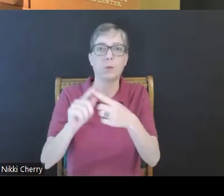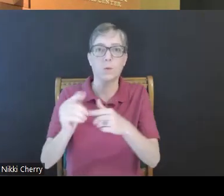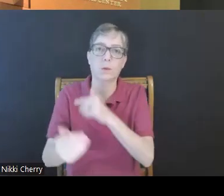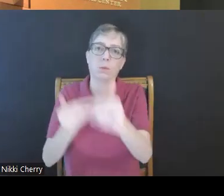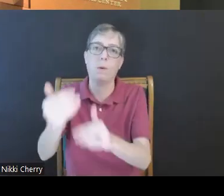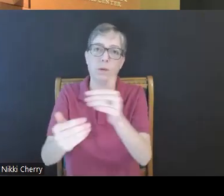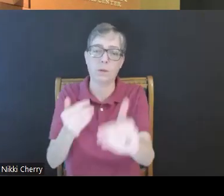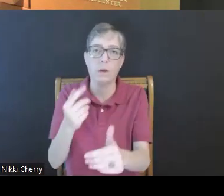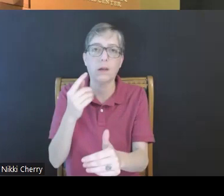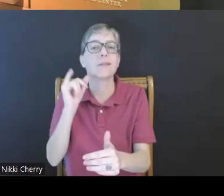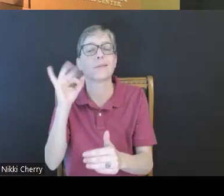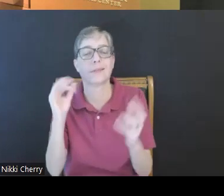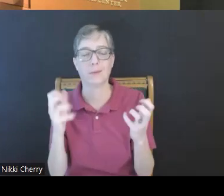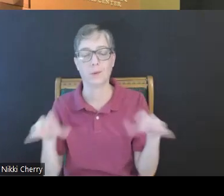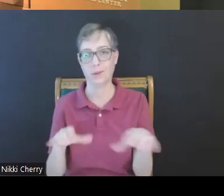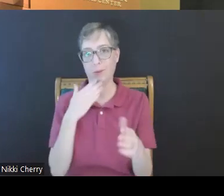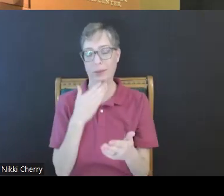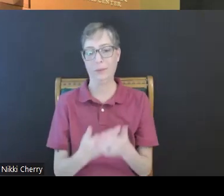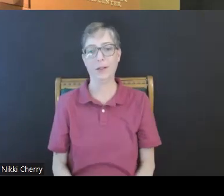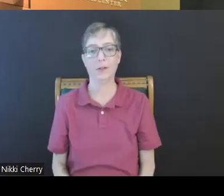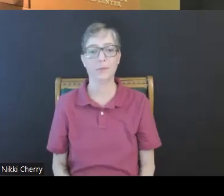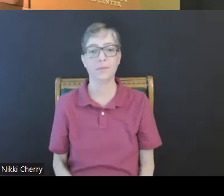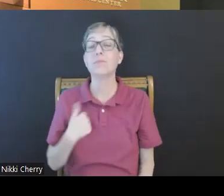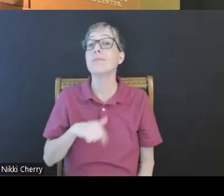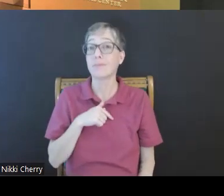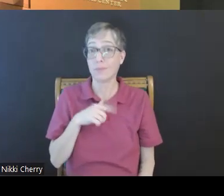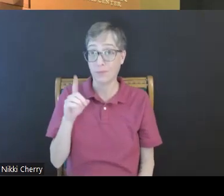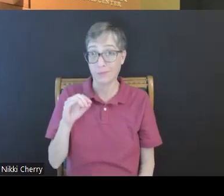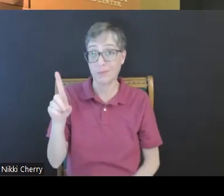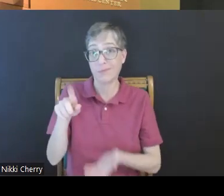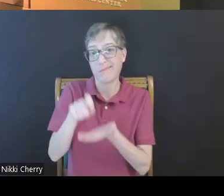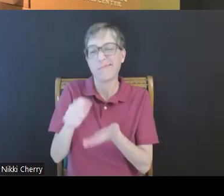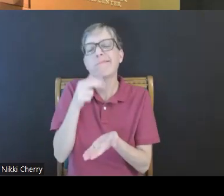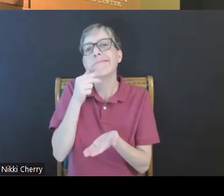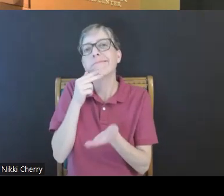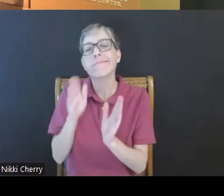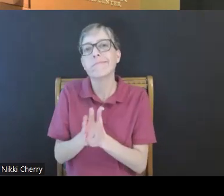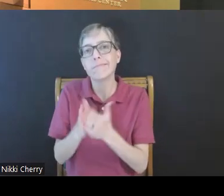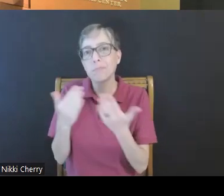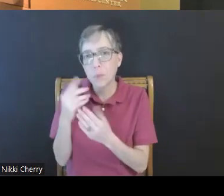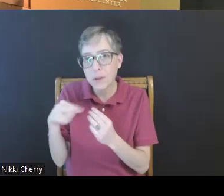wrote a little book about how to do this uh we've done a lot of training in our State uh we started